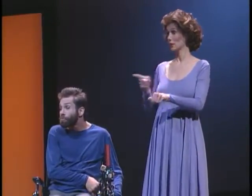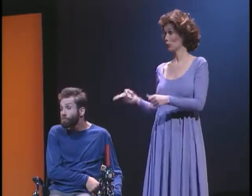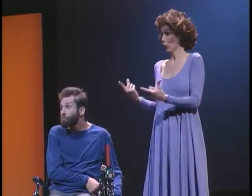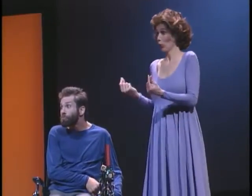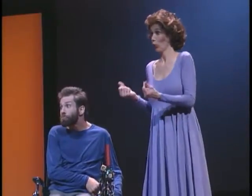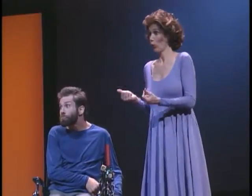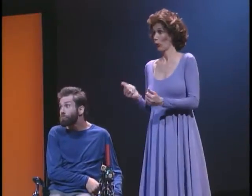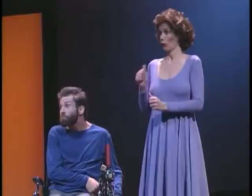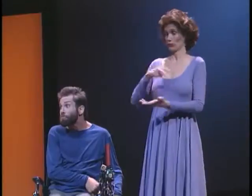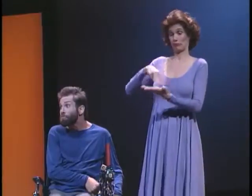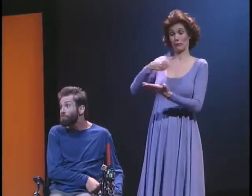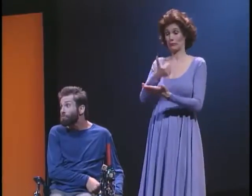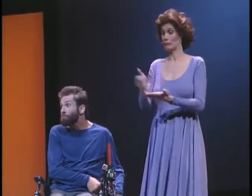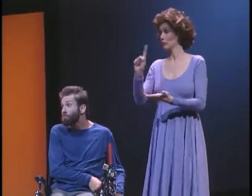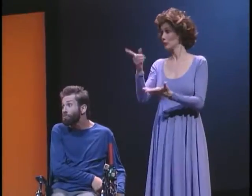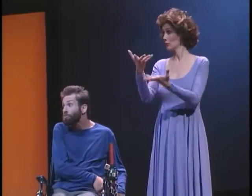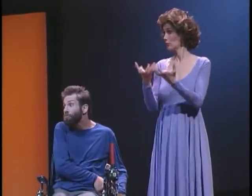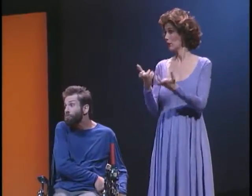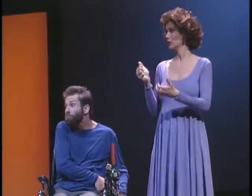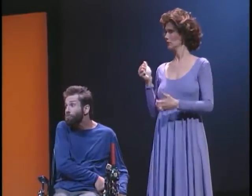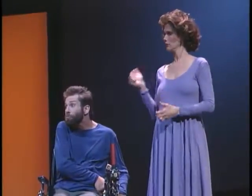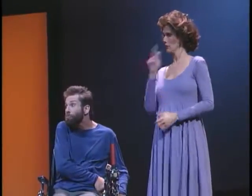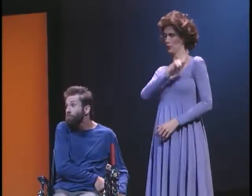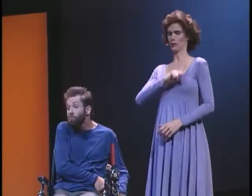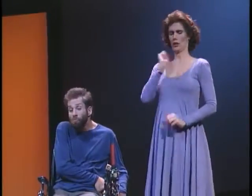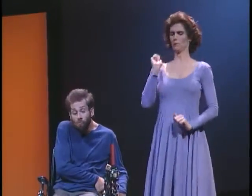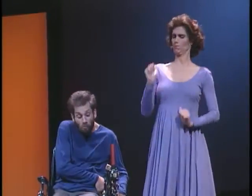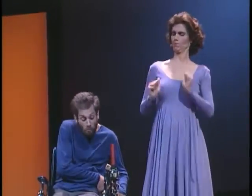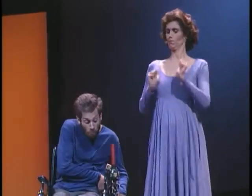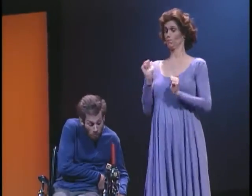attention to yourself in very unusual ways and you handcuff yourself to